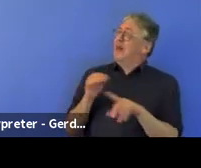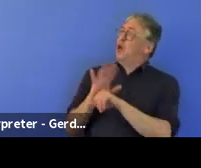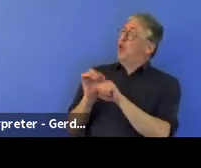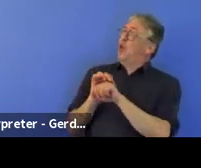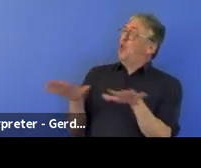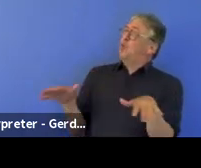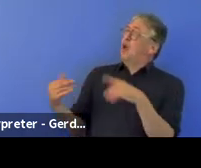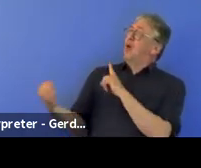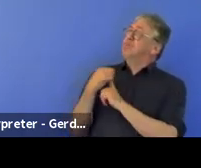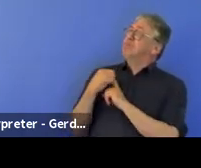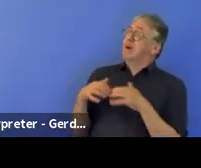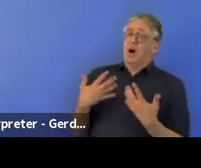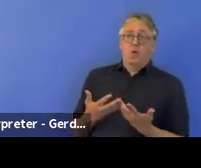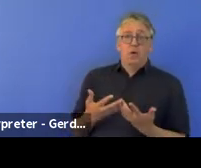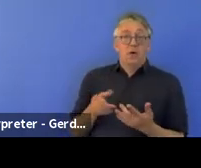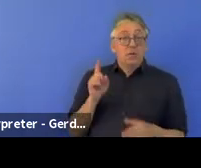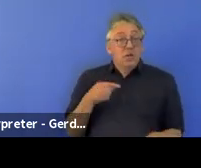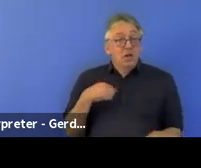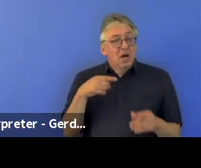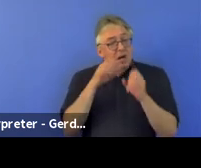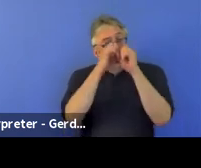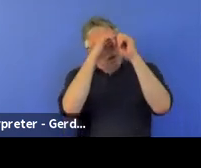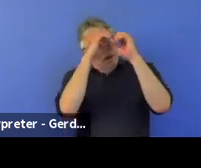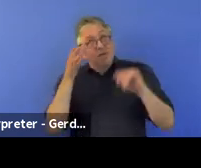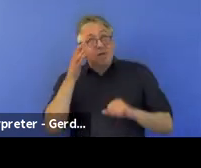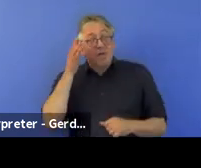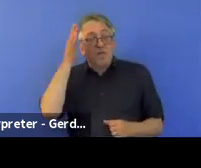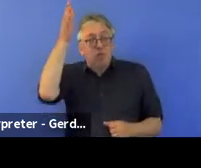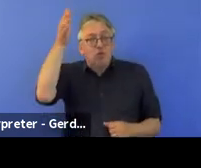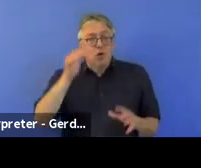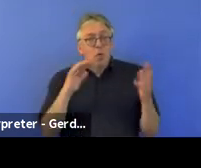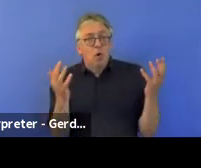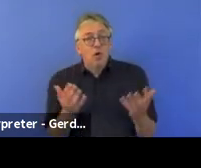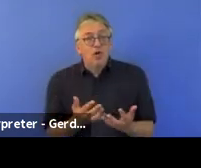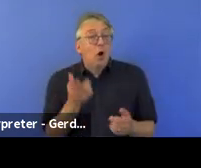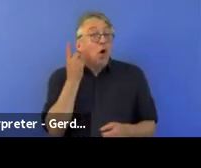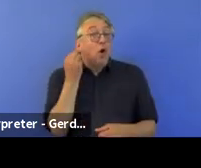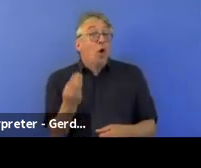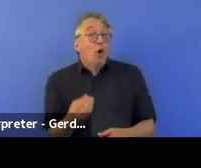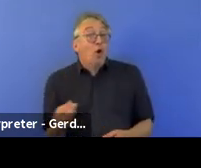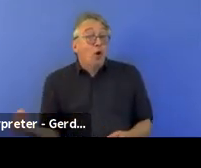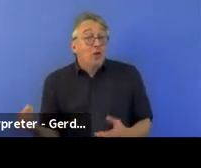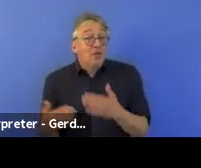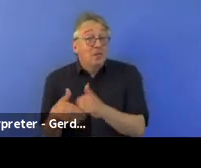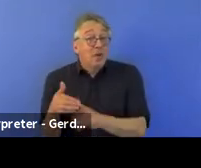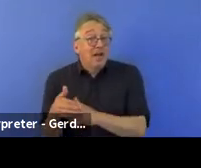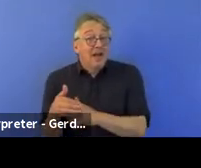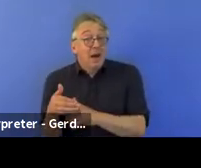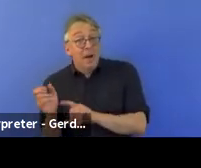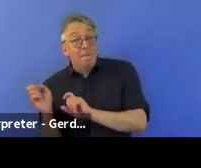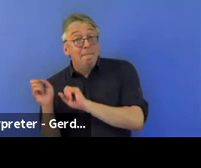people with disabilities have experienced the pandemic. And what will it take for us to move to a world where these